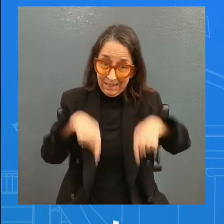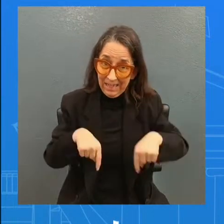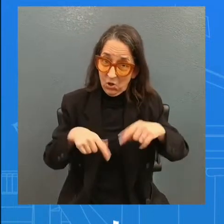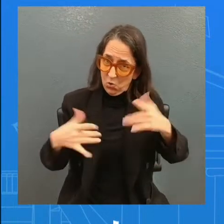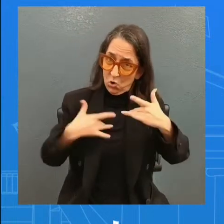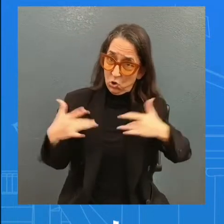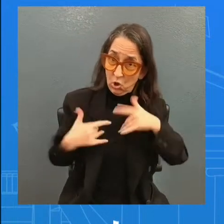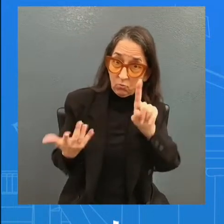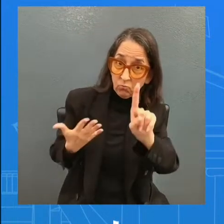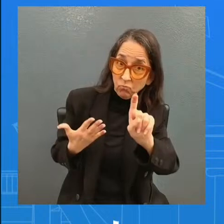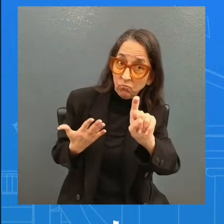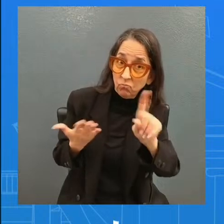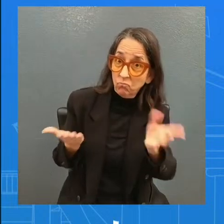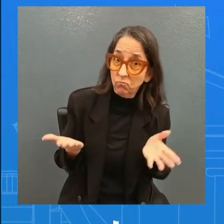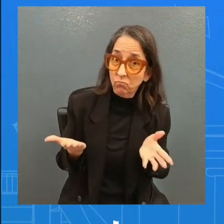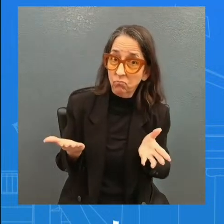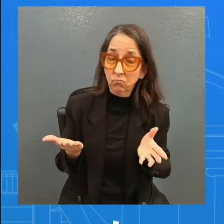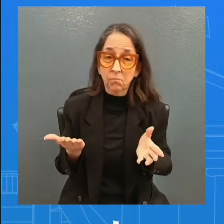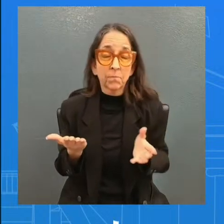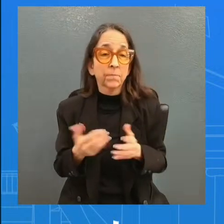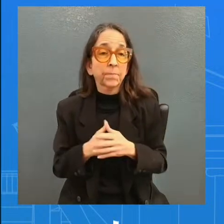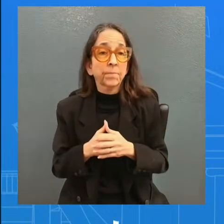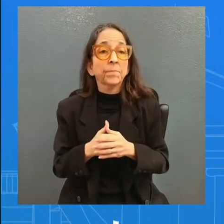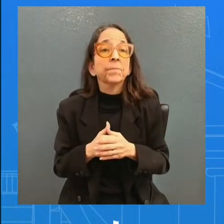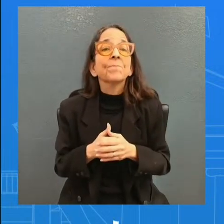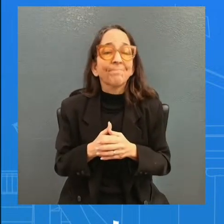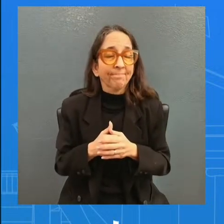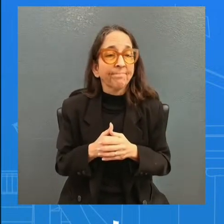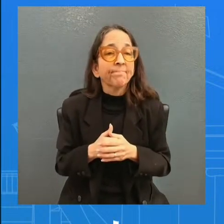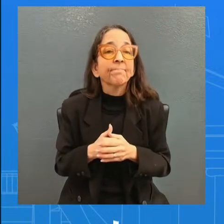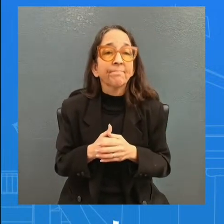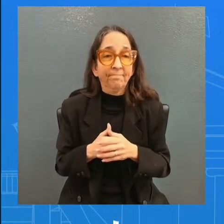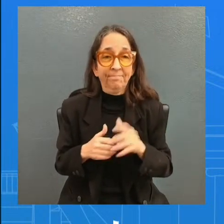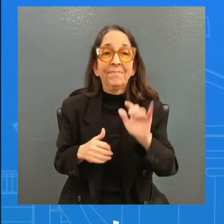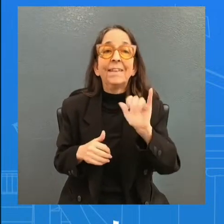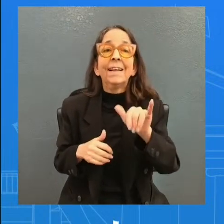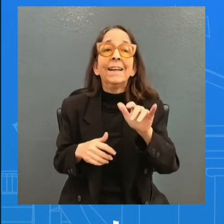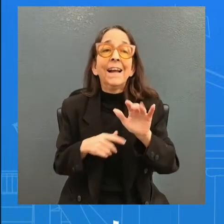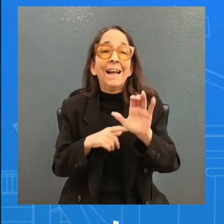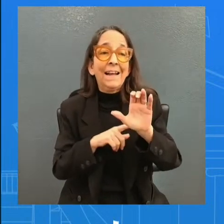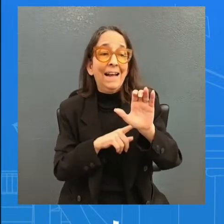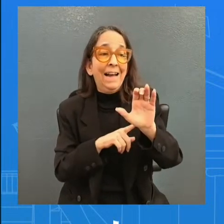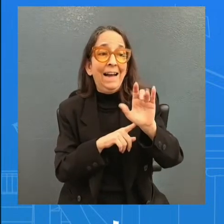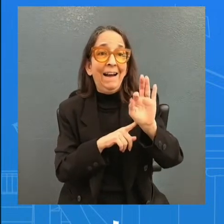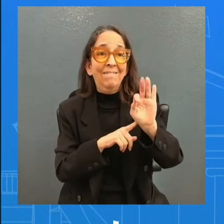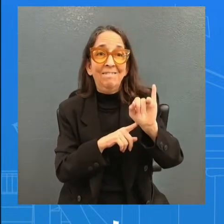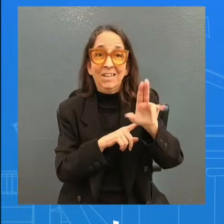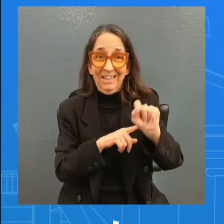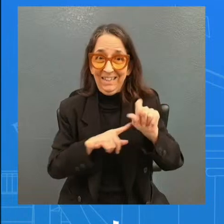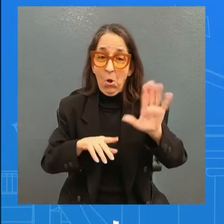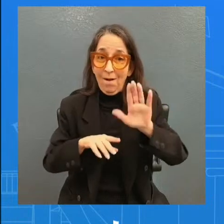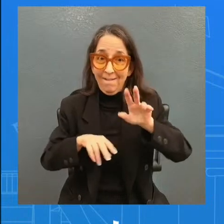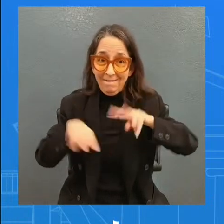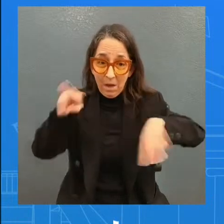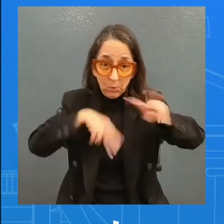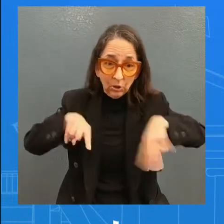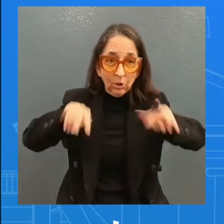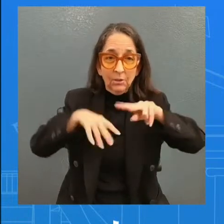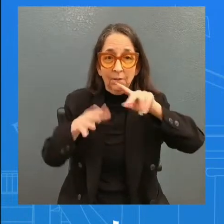determined that evaluation, how they got to their, again, determination that this acquisition would place